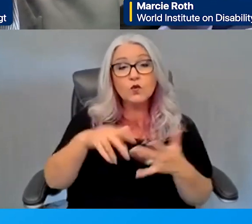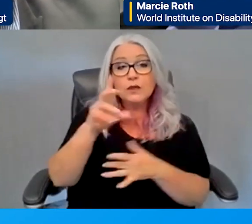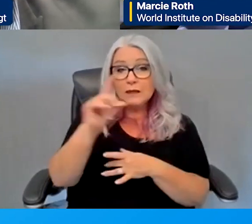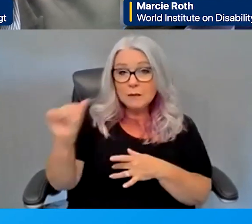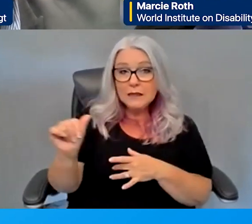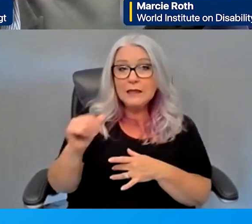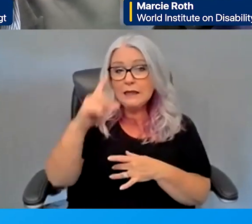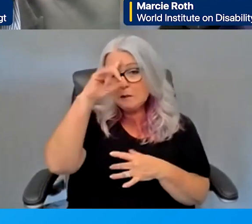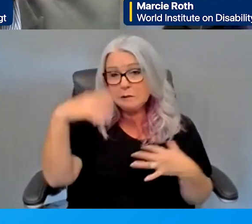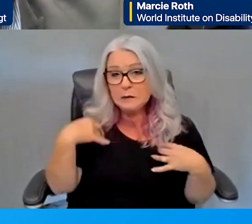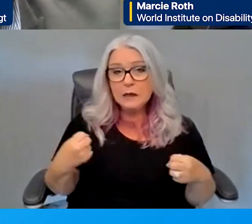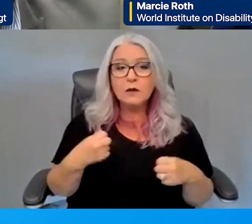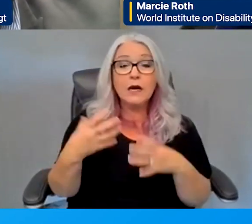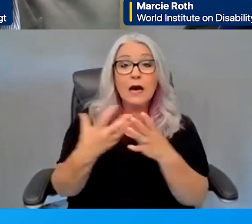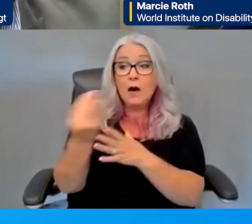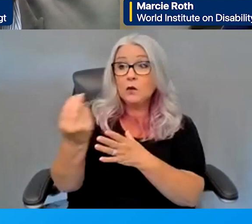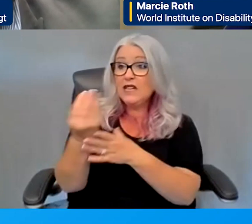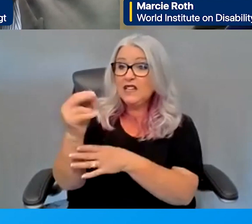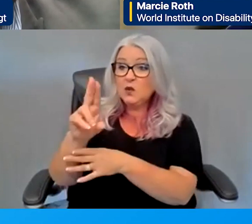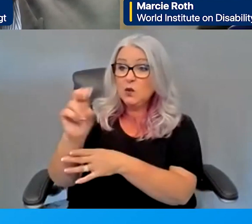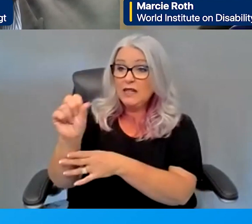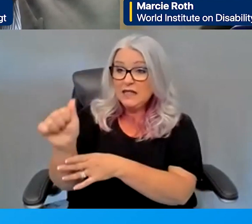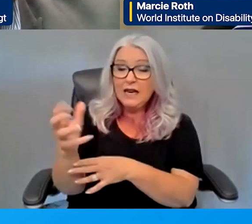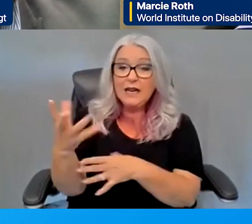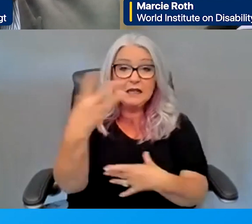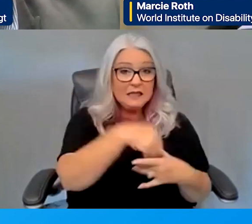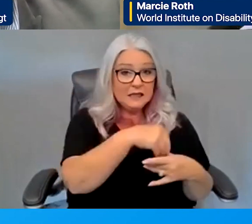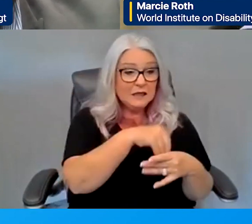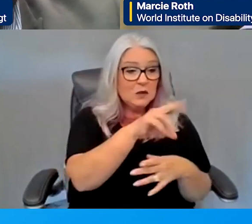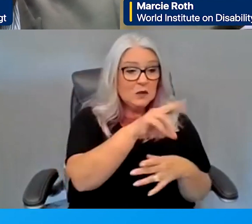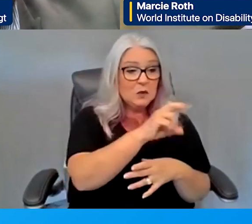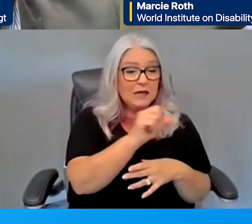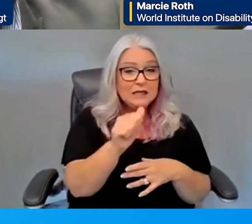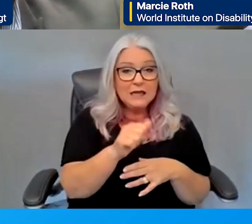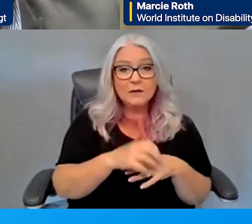more outside of the U.S. than inside the U.S. You know, we